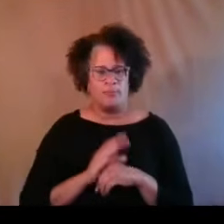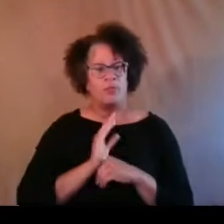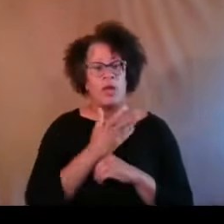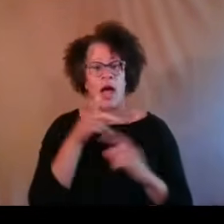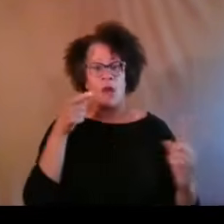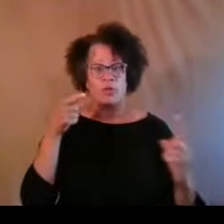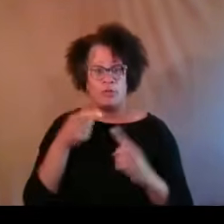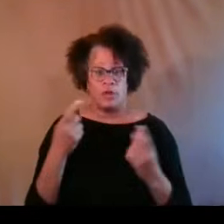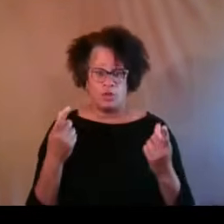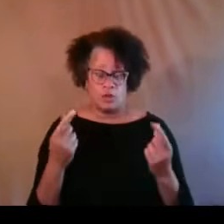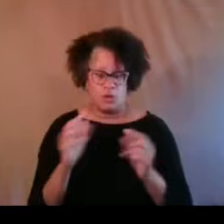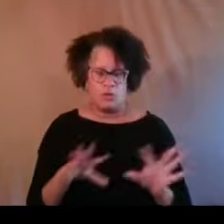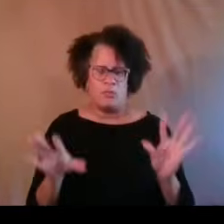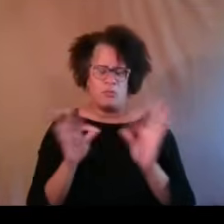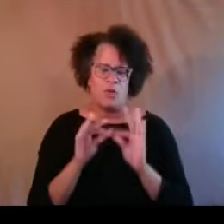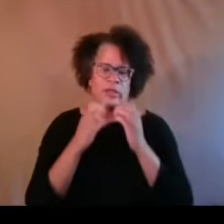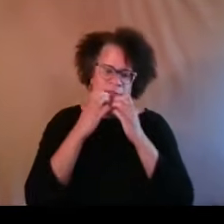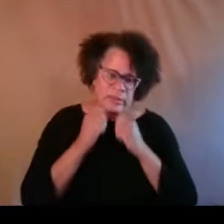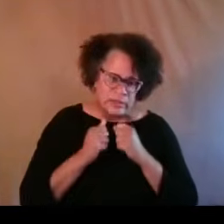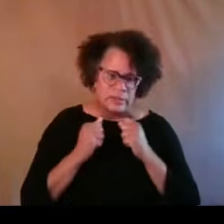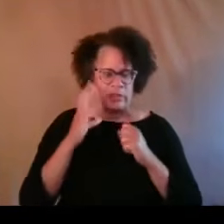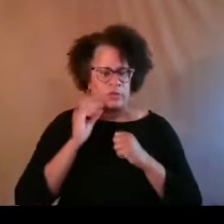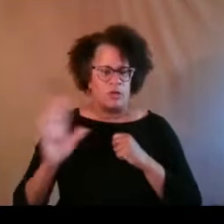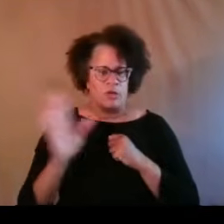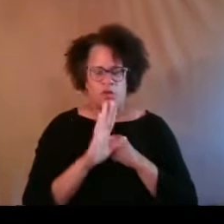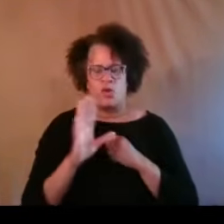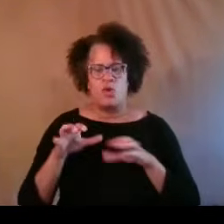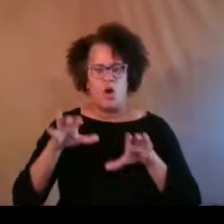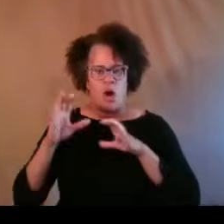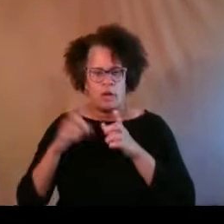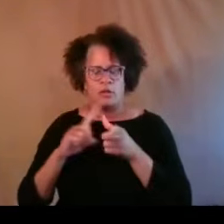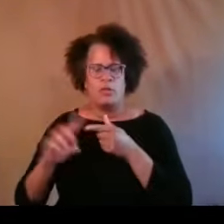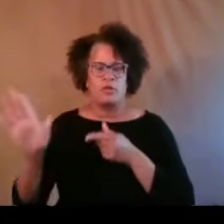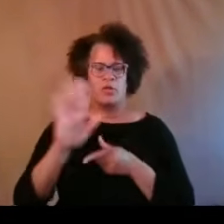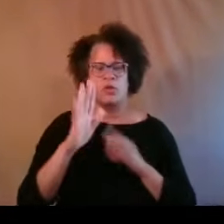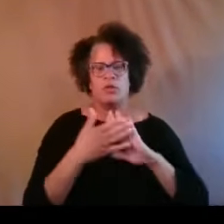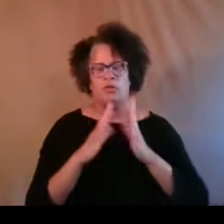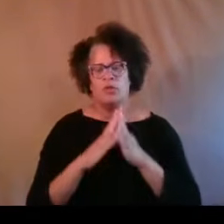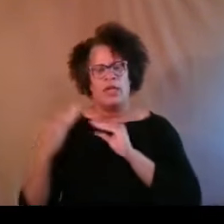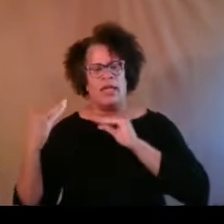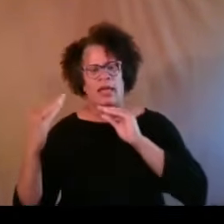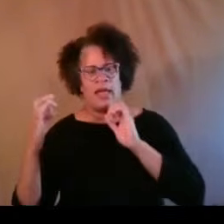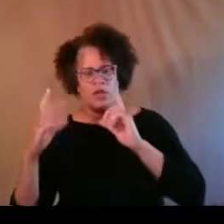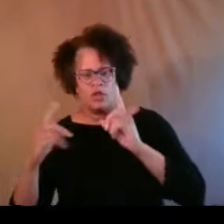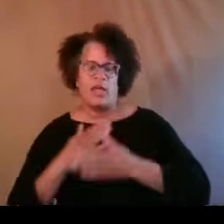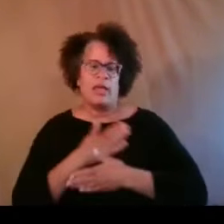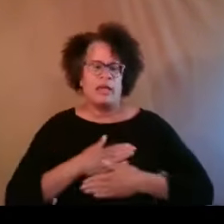meaningful experiences to our audiences and communities to educate, entertain, and inspire.